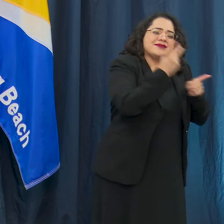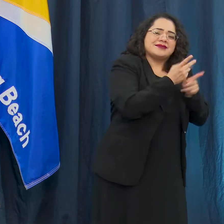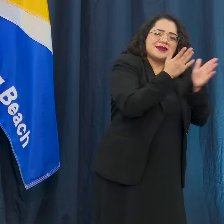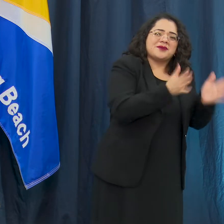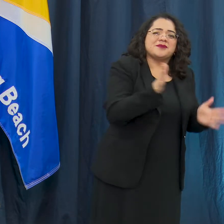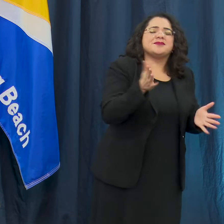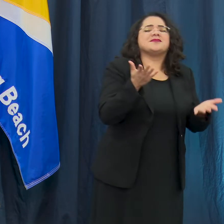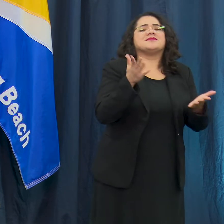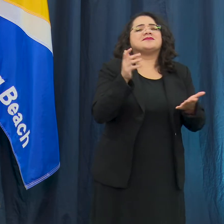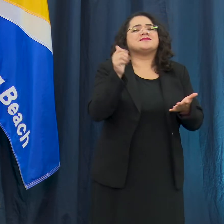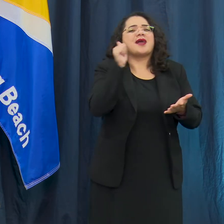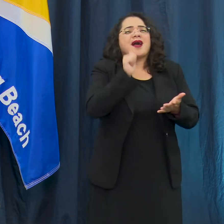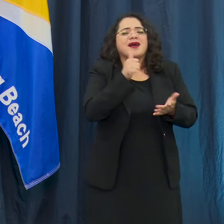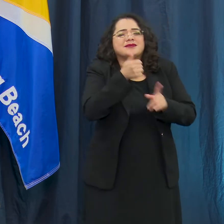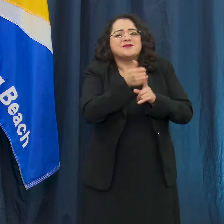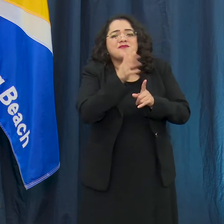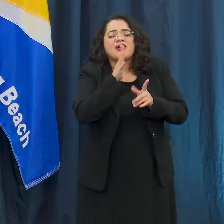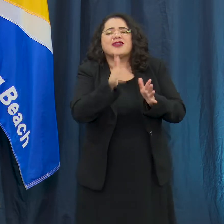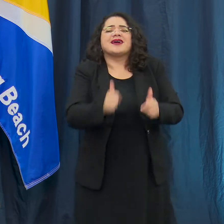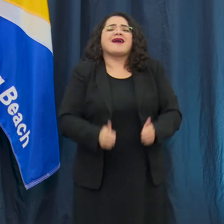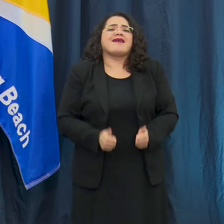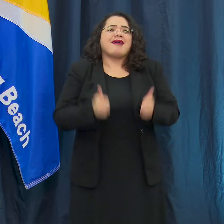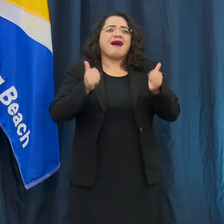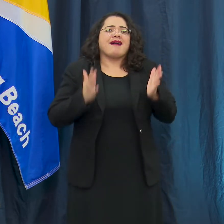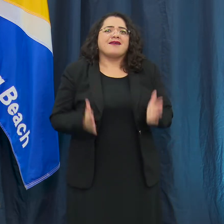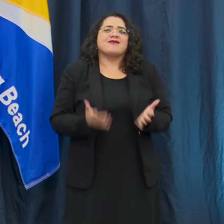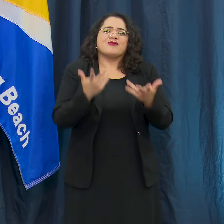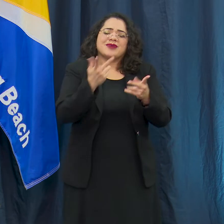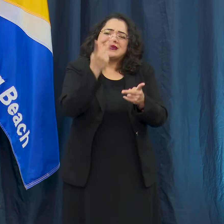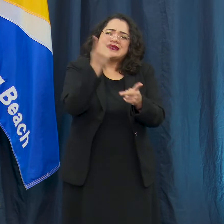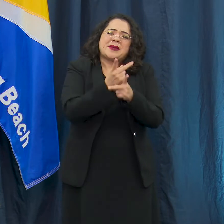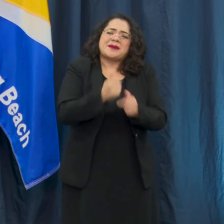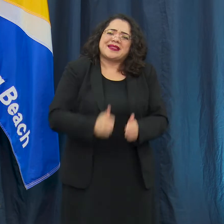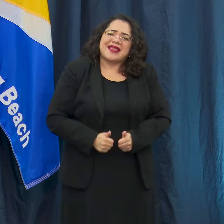best mom days presents we can give our families this year and one of the